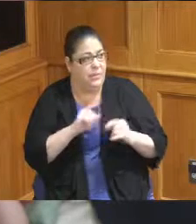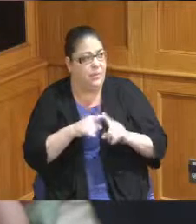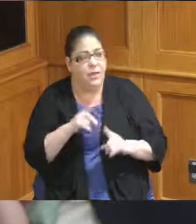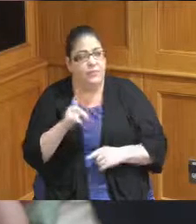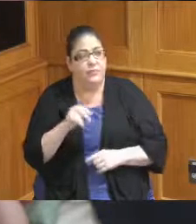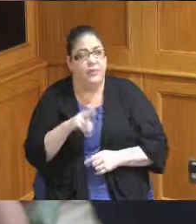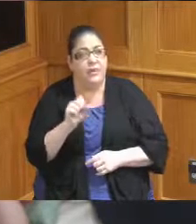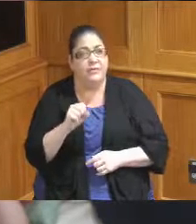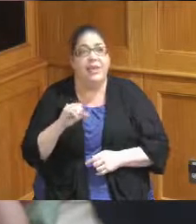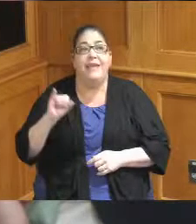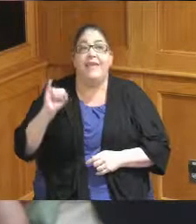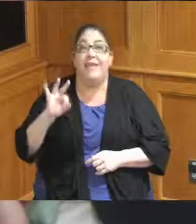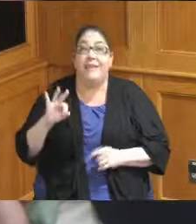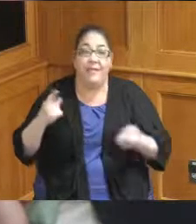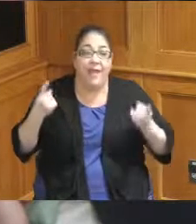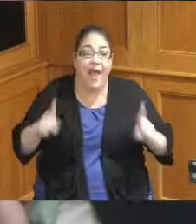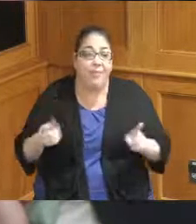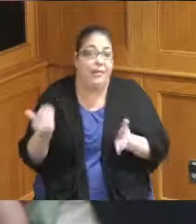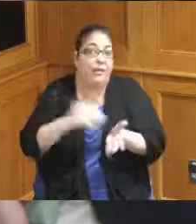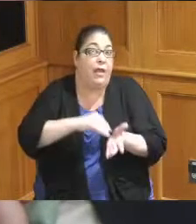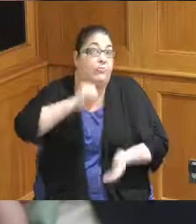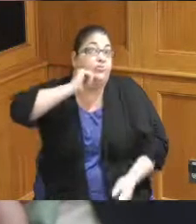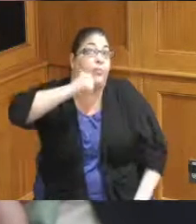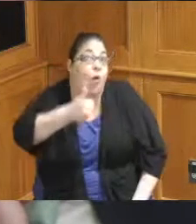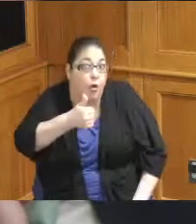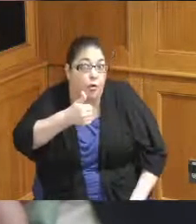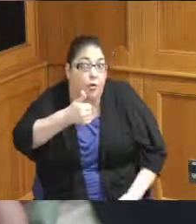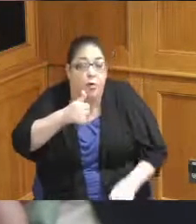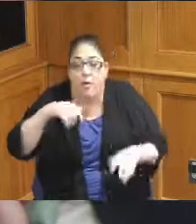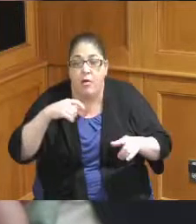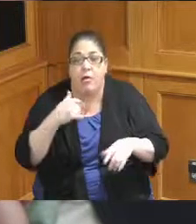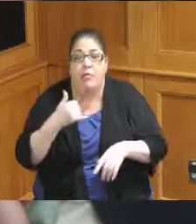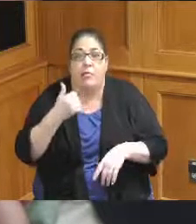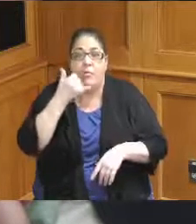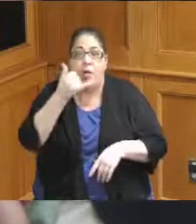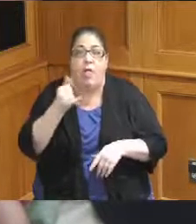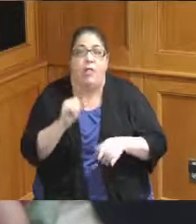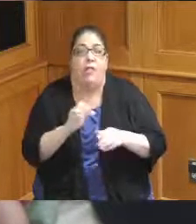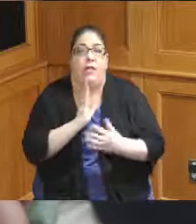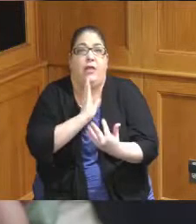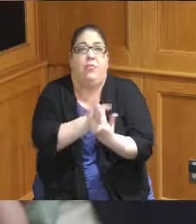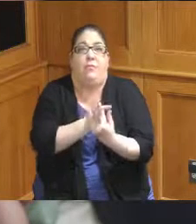this were to happen again tomorrow I think one thing that we can say assuredly without a doubt